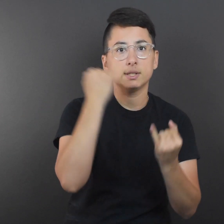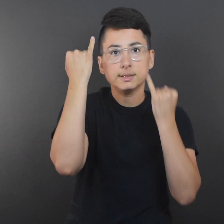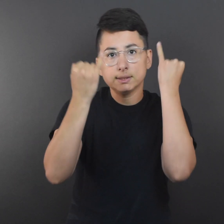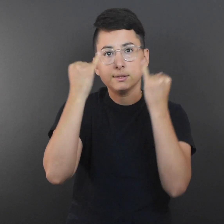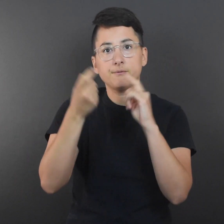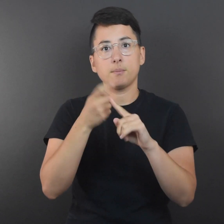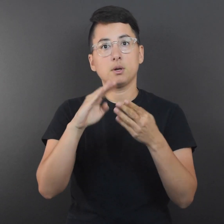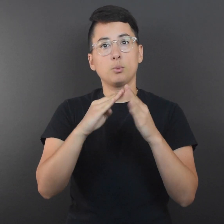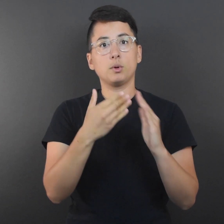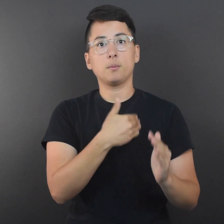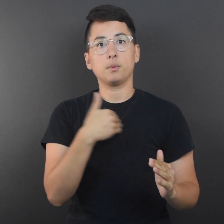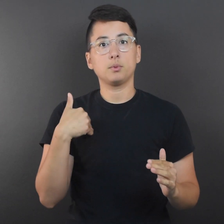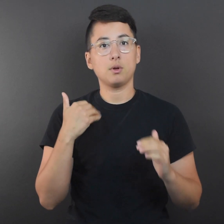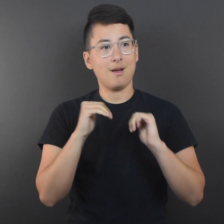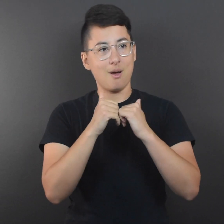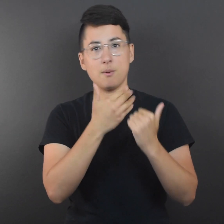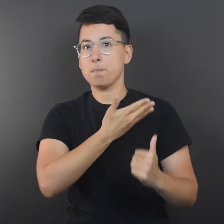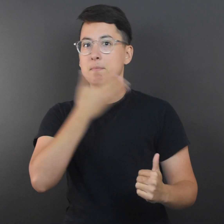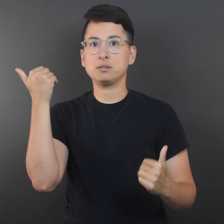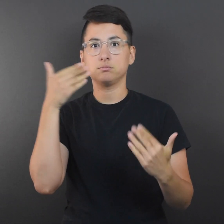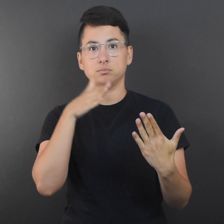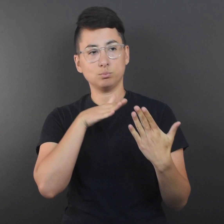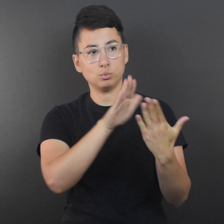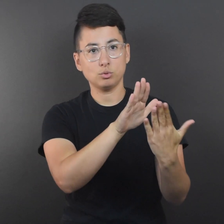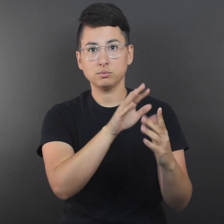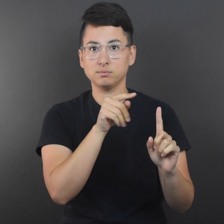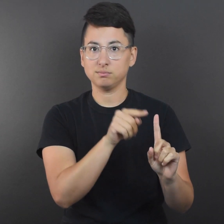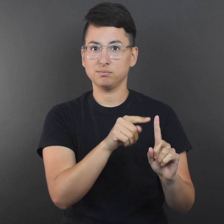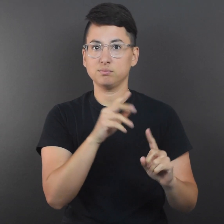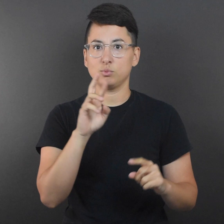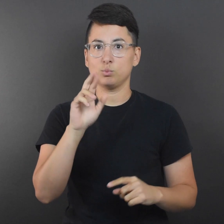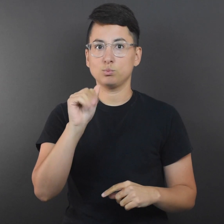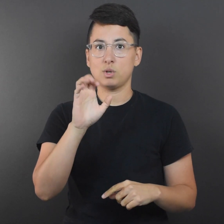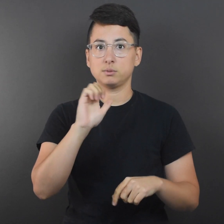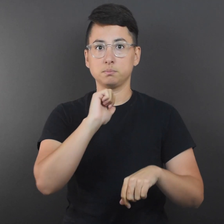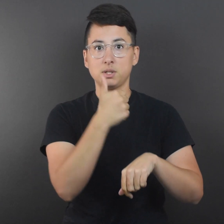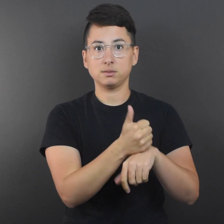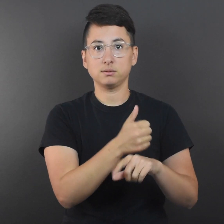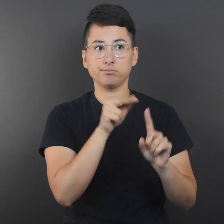members on how to best address race-based policing through a consent decree.